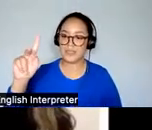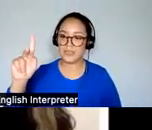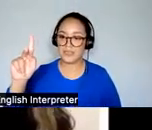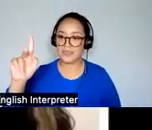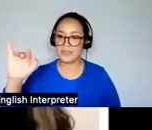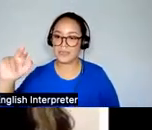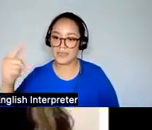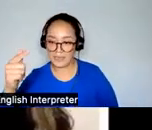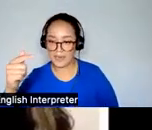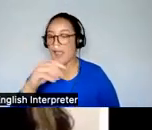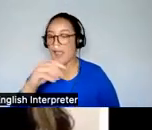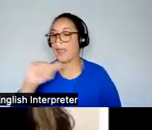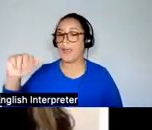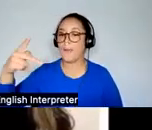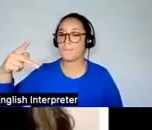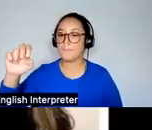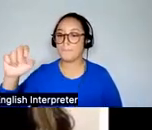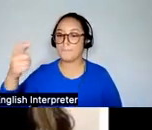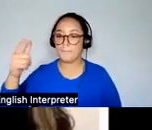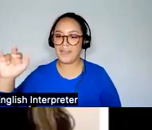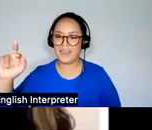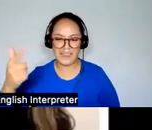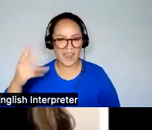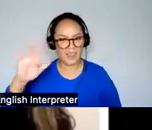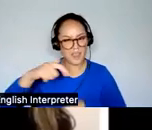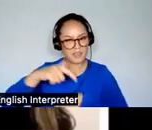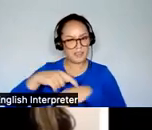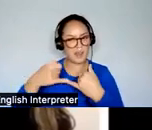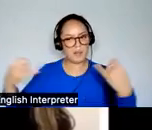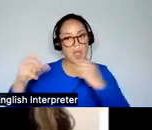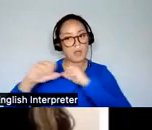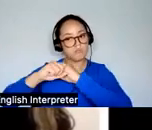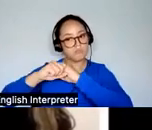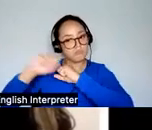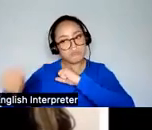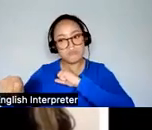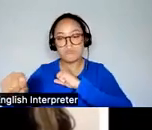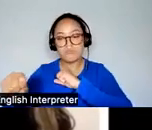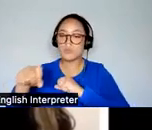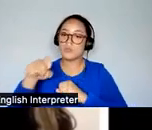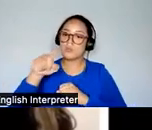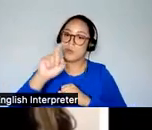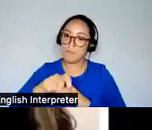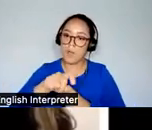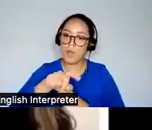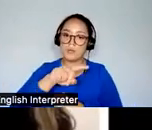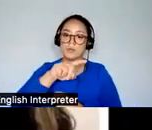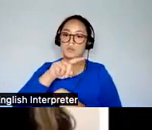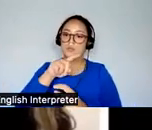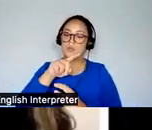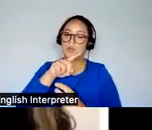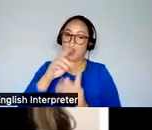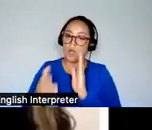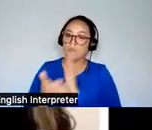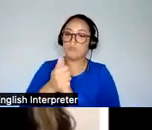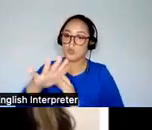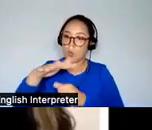So you must submit your locate request with Ontario one call and park staff will need to be required.